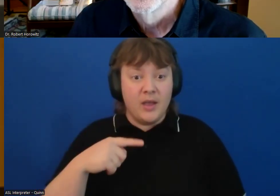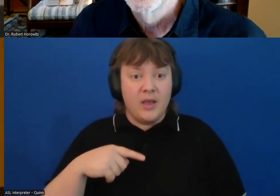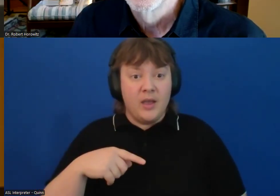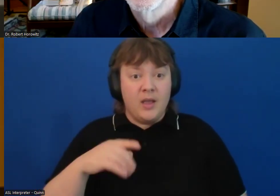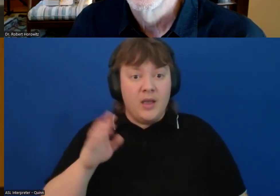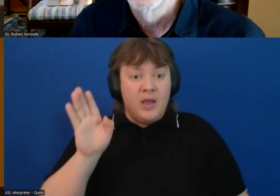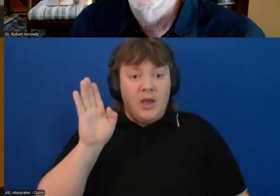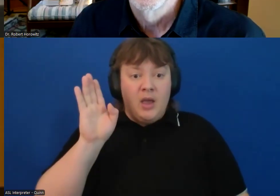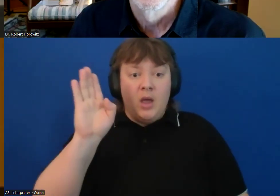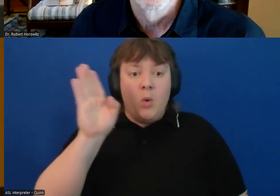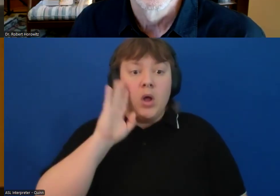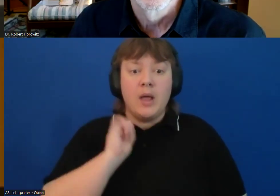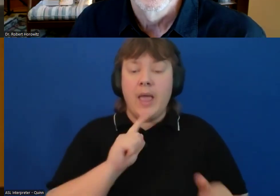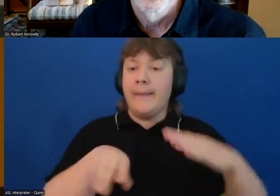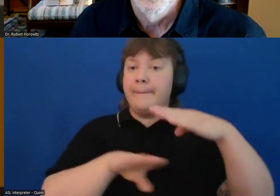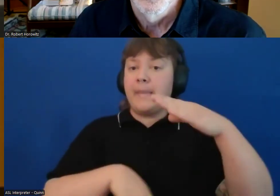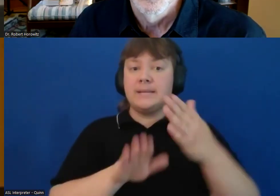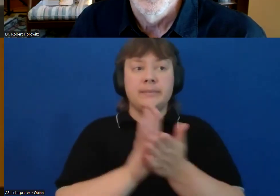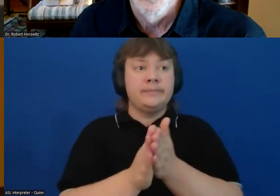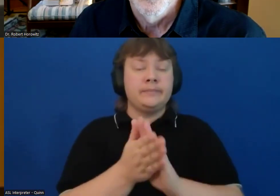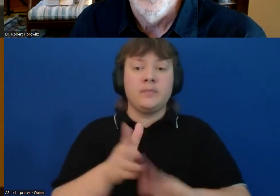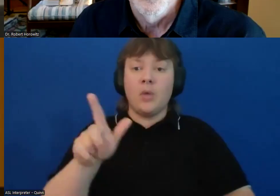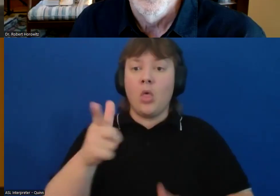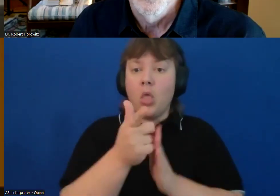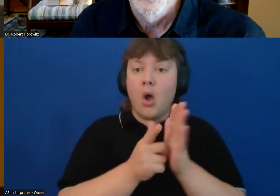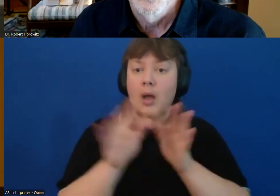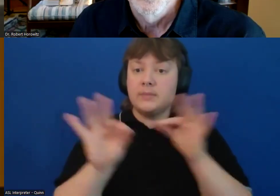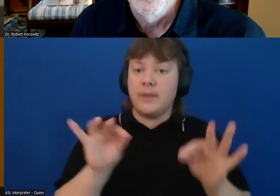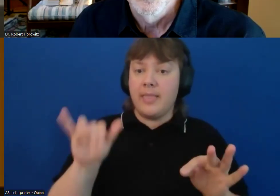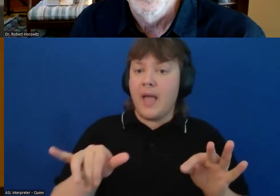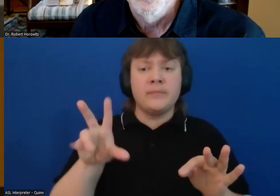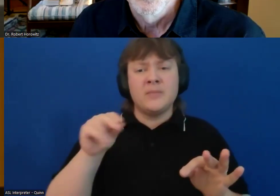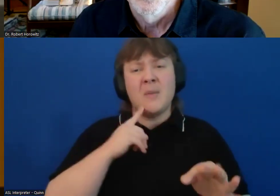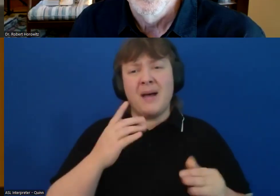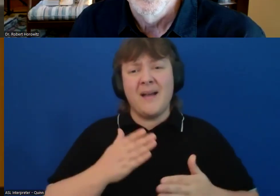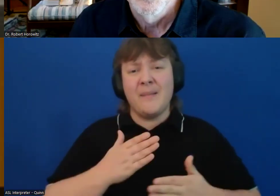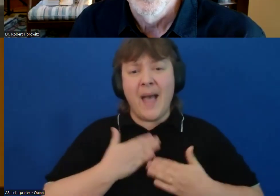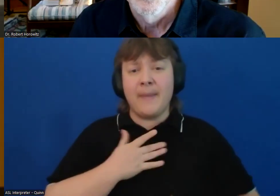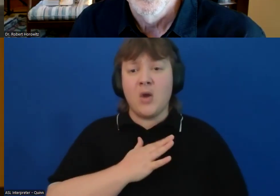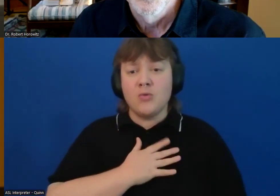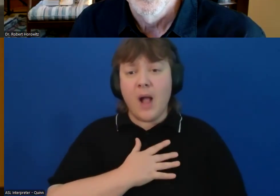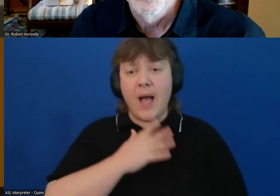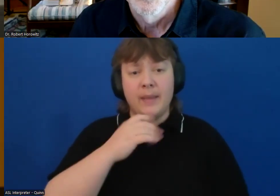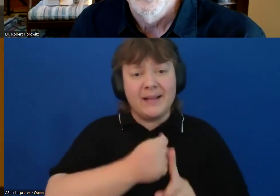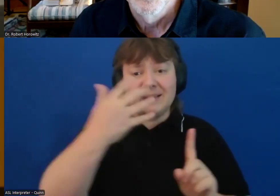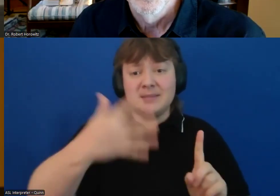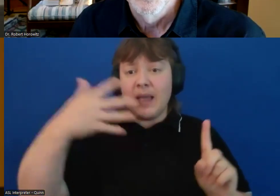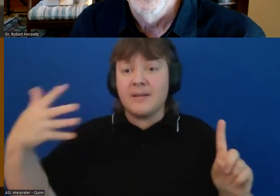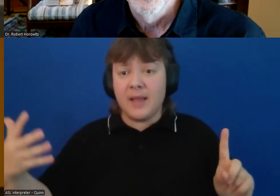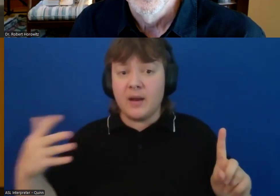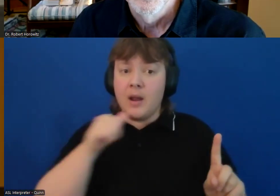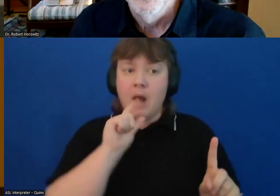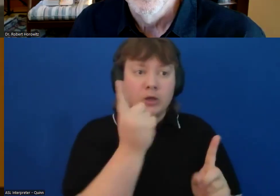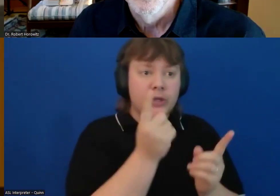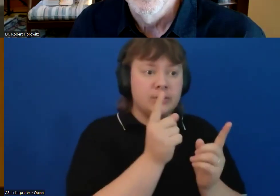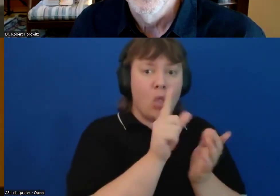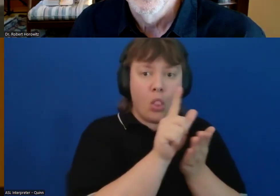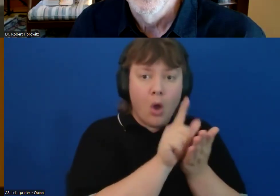of what a law would be. And I'm I'm happy to see that Rob expanded beyond the paper and the law and